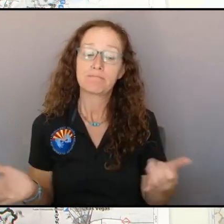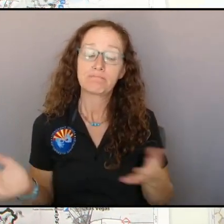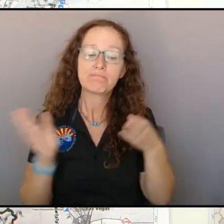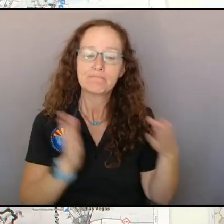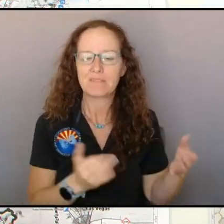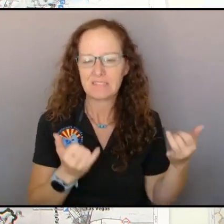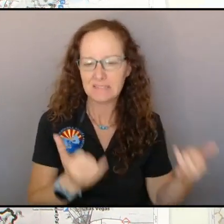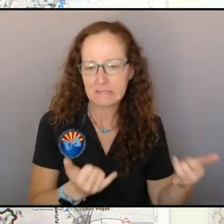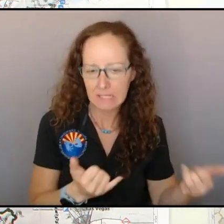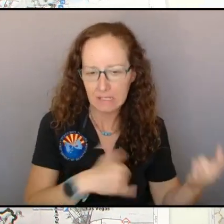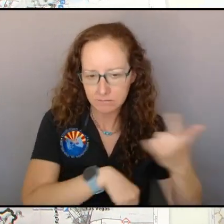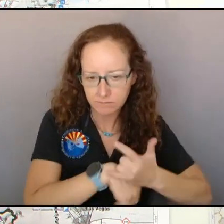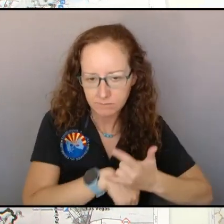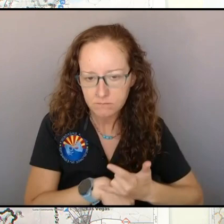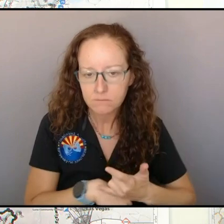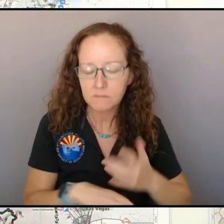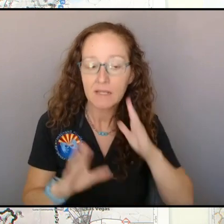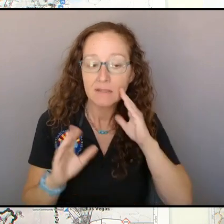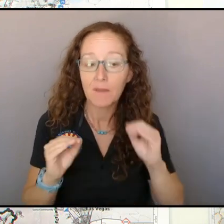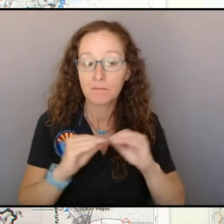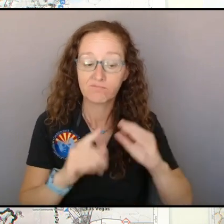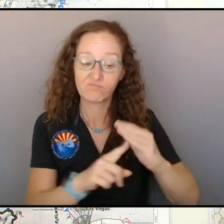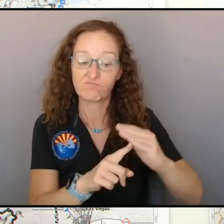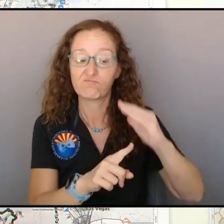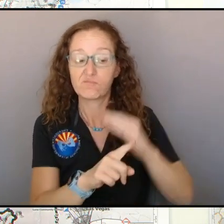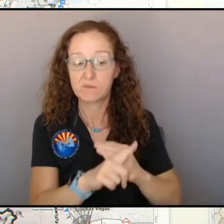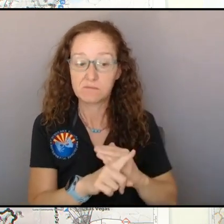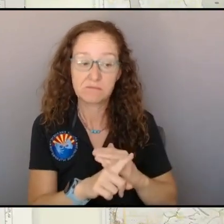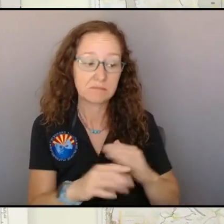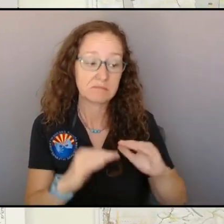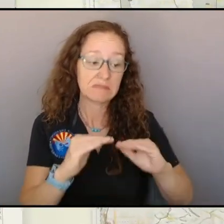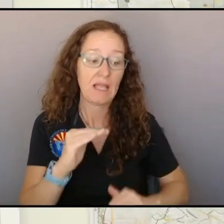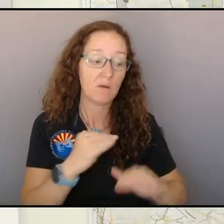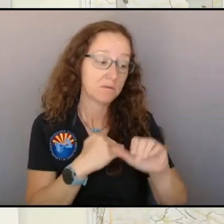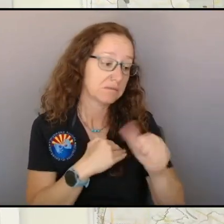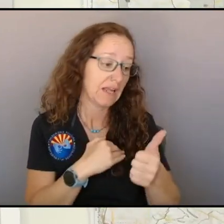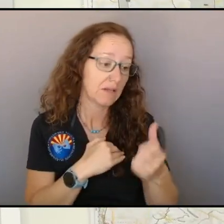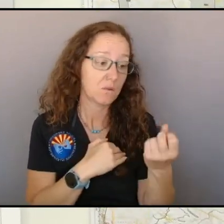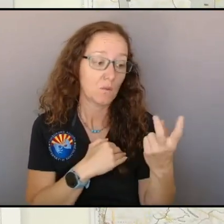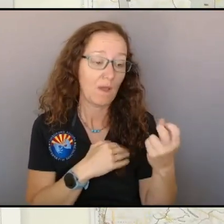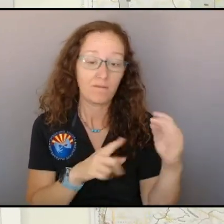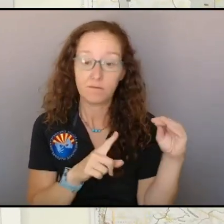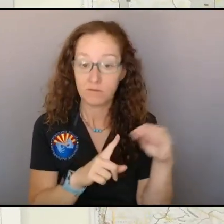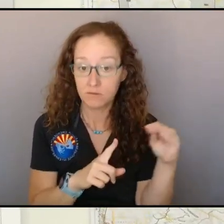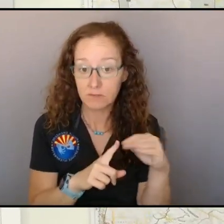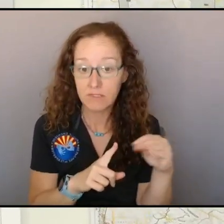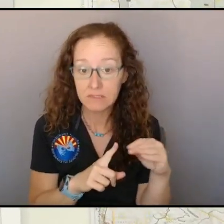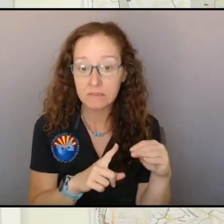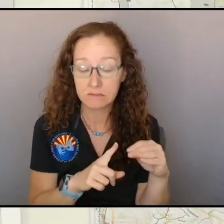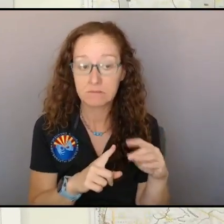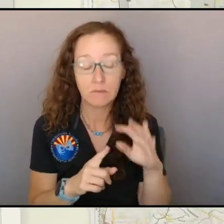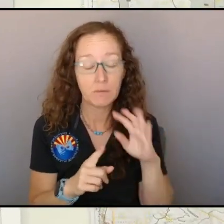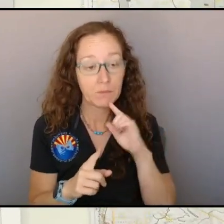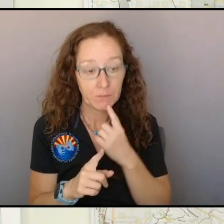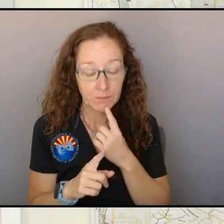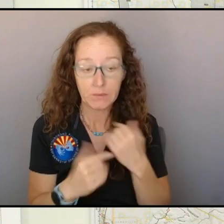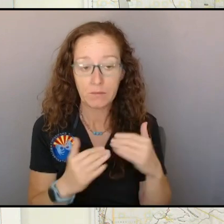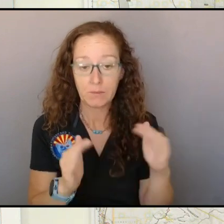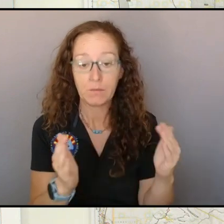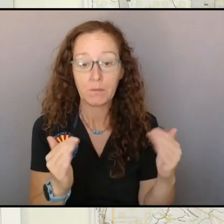by about 10 to 12°. So significant cooling with that cold front through us now. We also expect it to be much, much